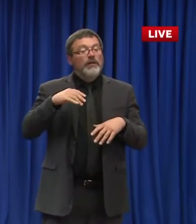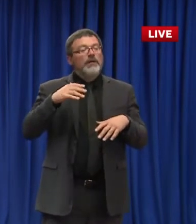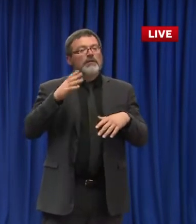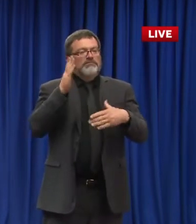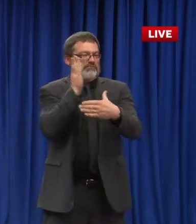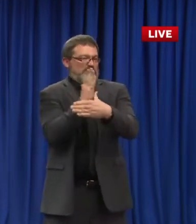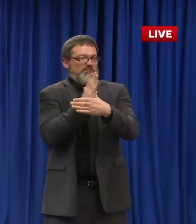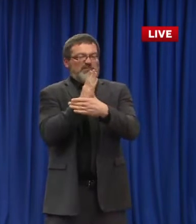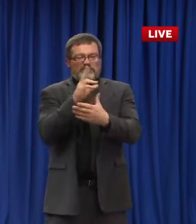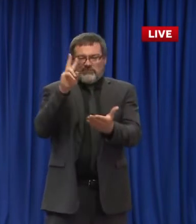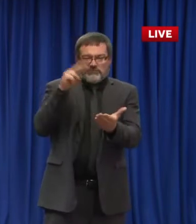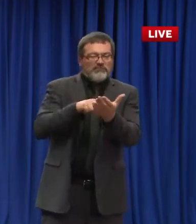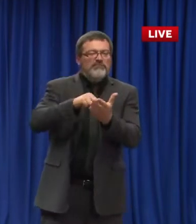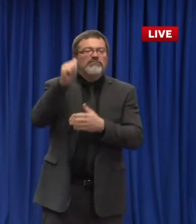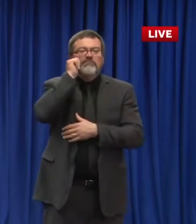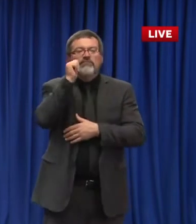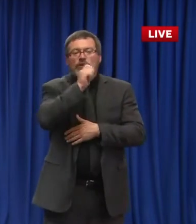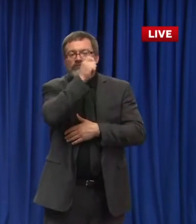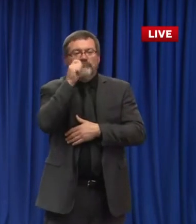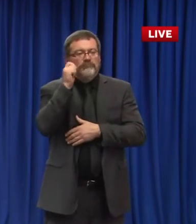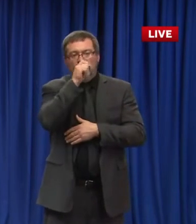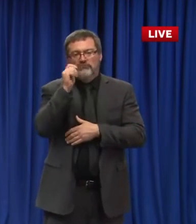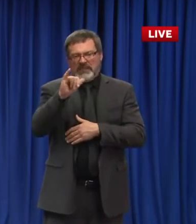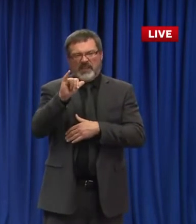WE’RE AVERAGING OVER 2,000 PCR BASED TESTS PER DAY.